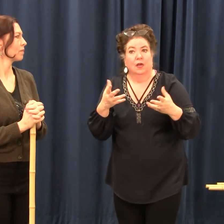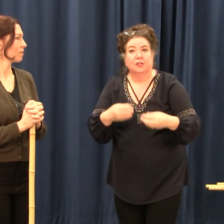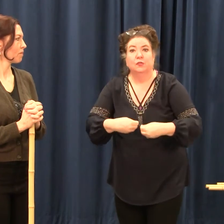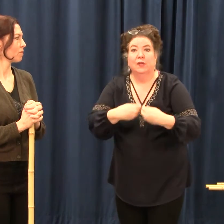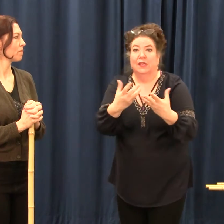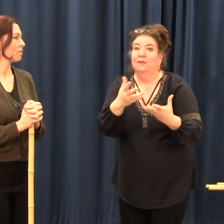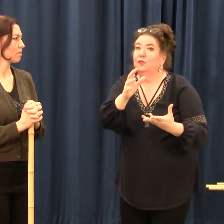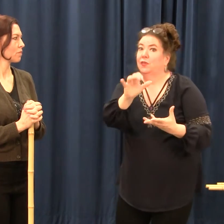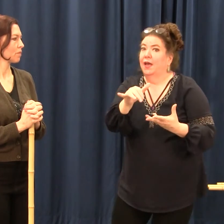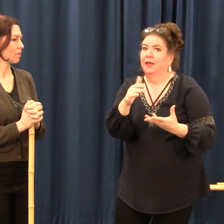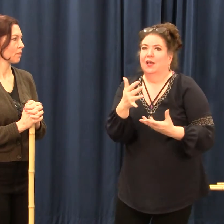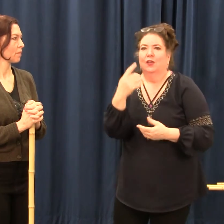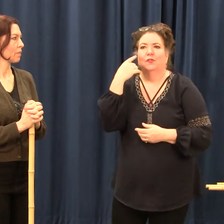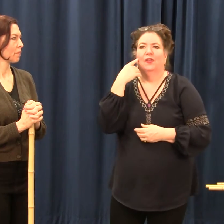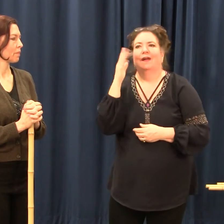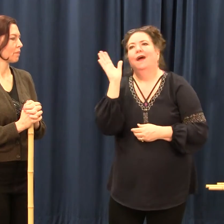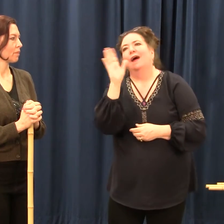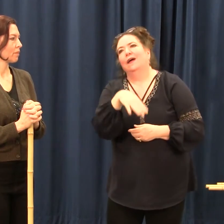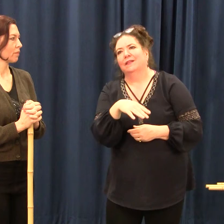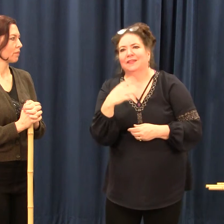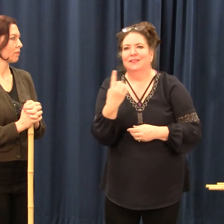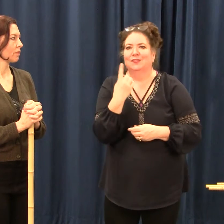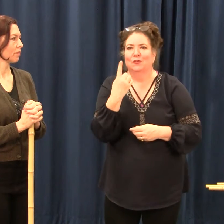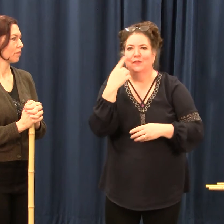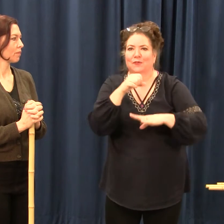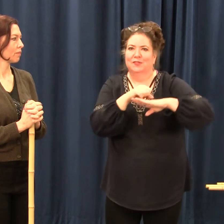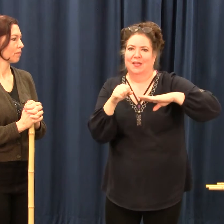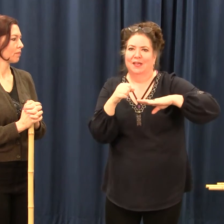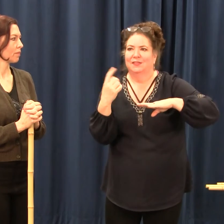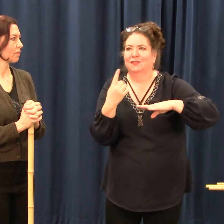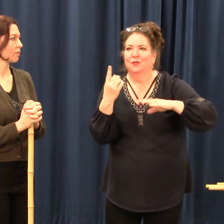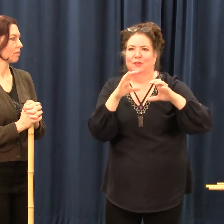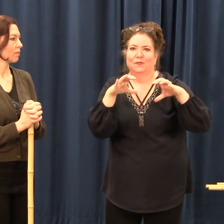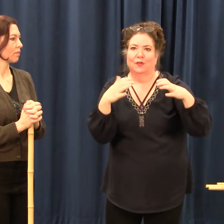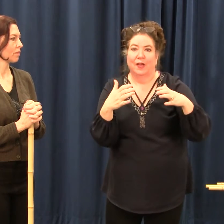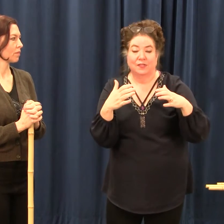I just want to give you that story, you think, this is only for stage, it's only for class.